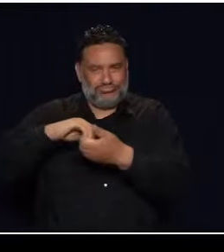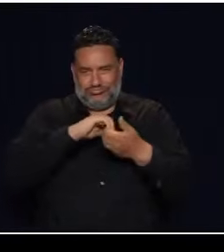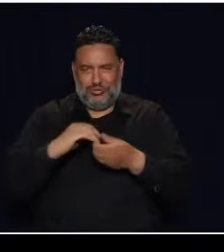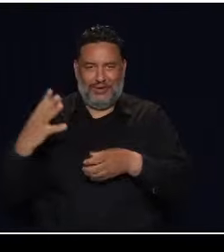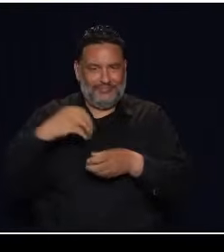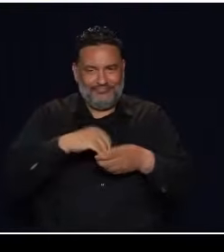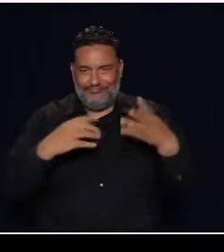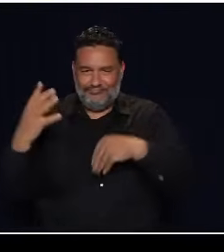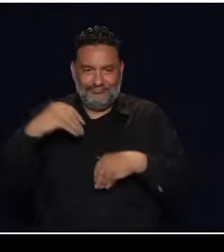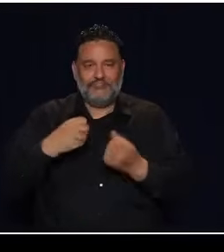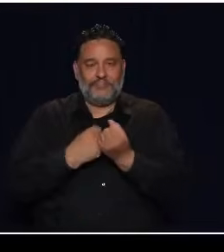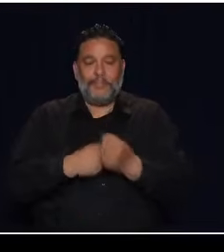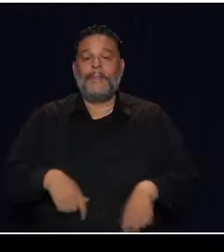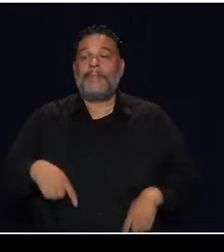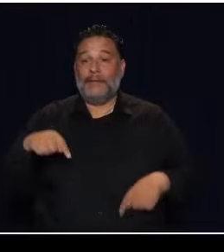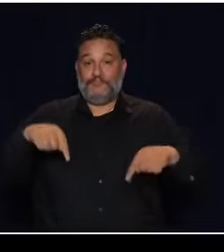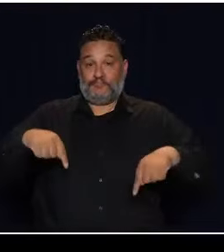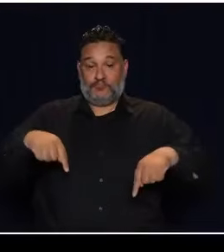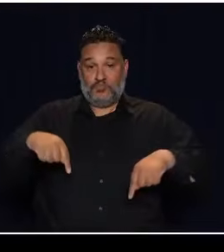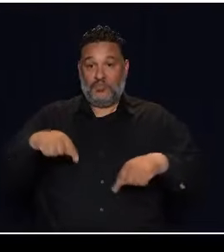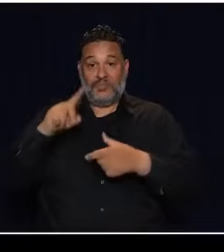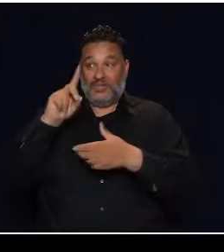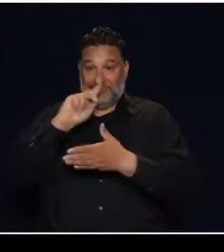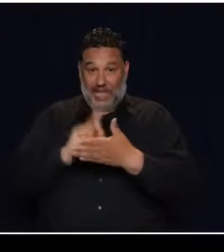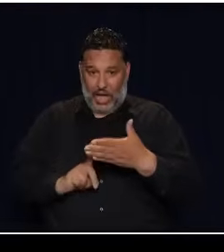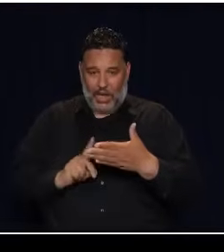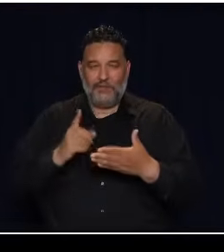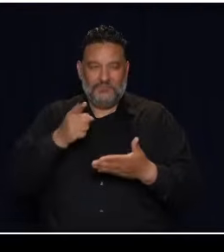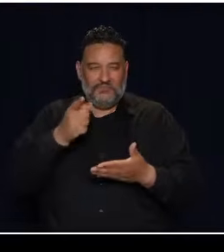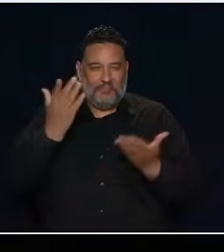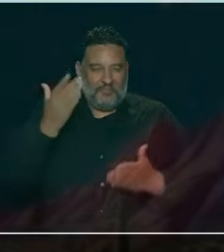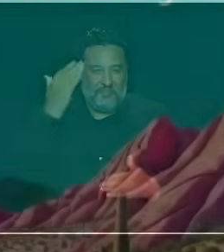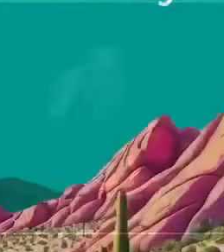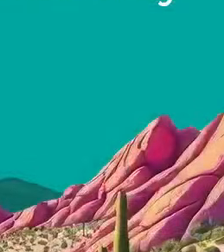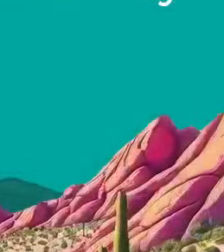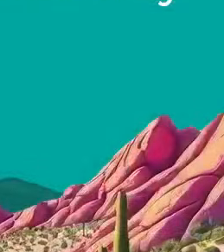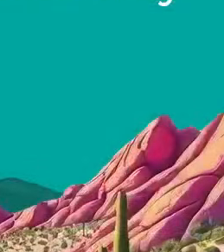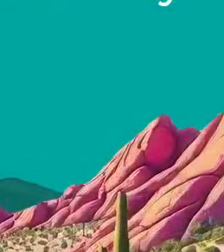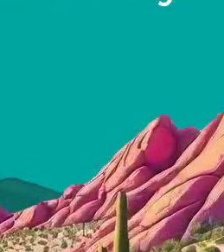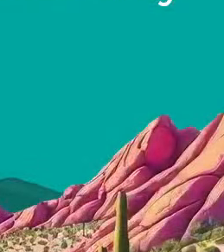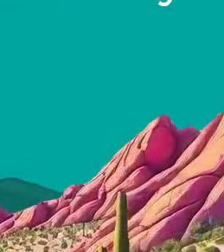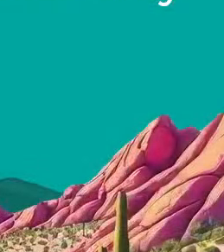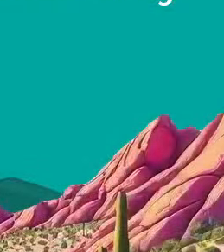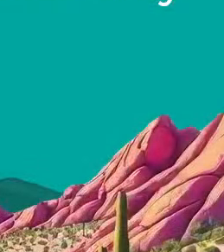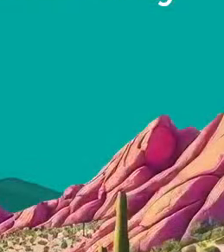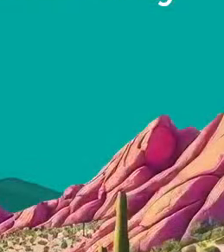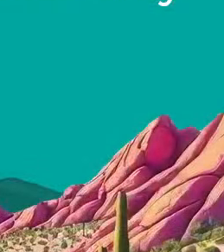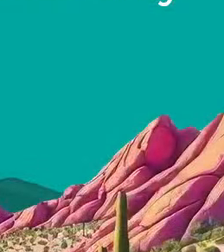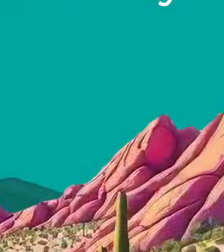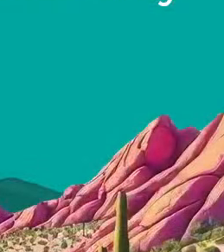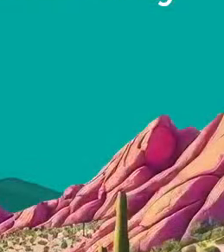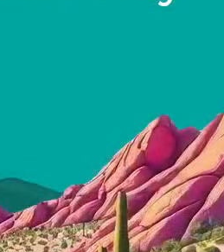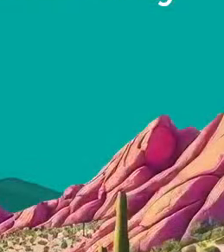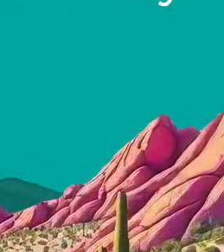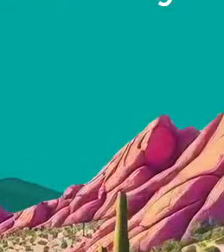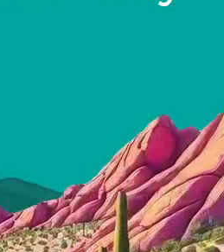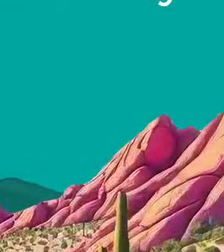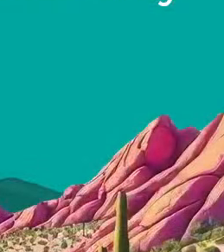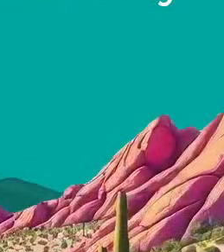THE FORMAT OF THIS DEBATE MAY BE FAMILIAR TO YOU, AND WE'VE TRIED TO KEEP THE RULES SIMPLE. EACH CANDIDATE WILL HAVE UP TO